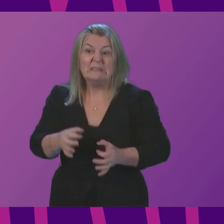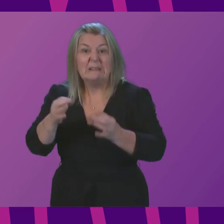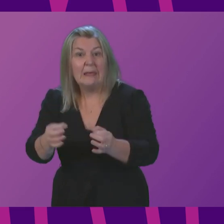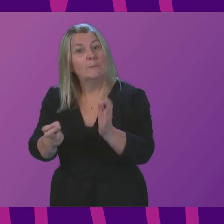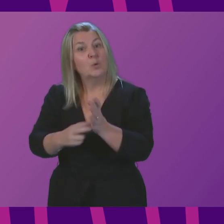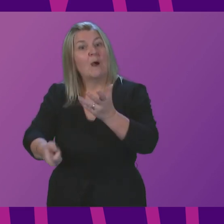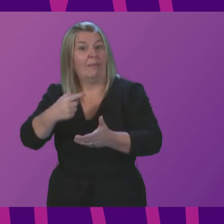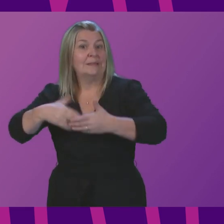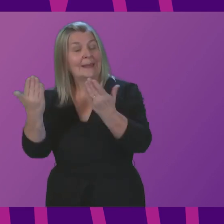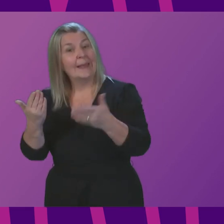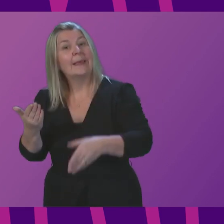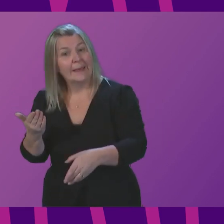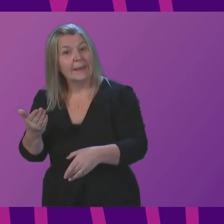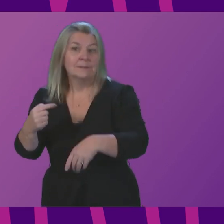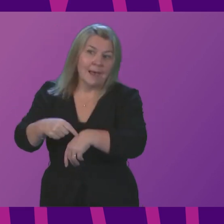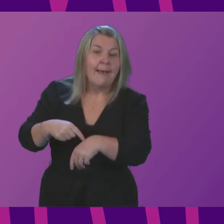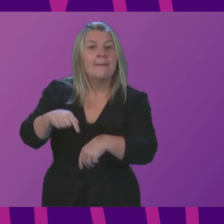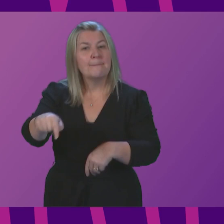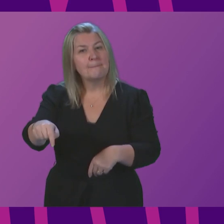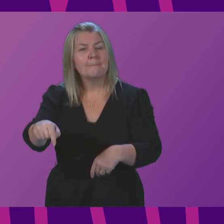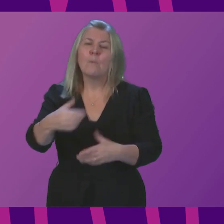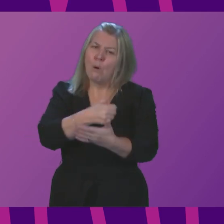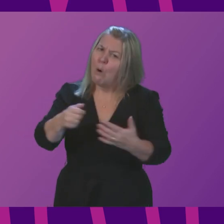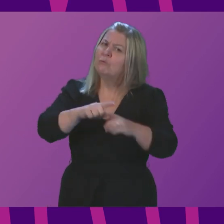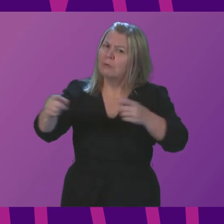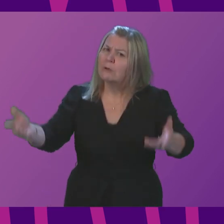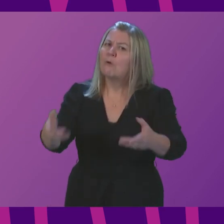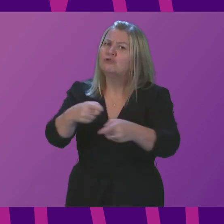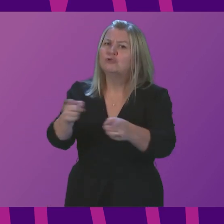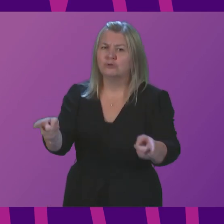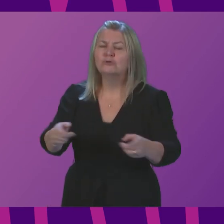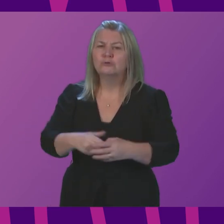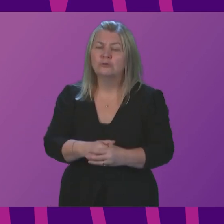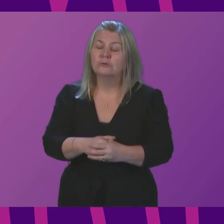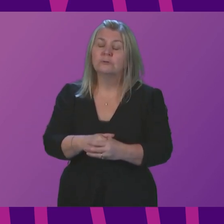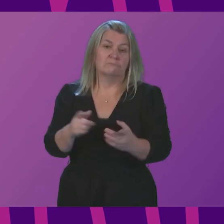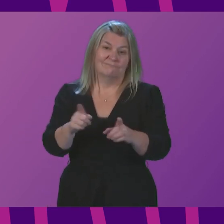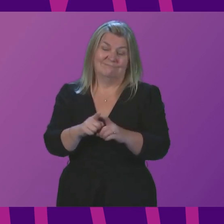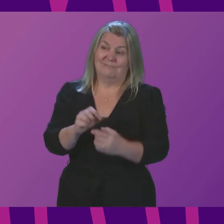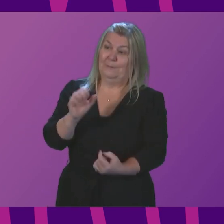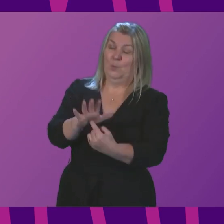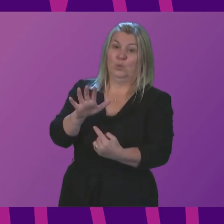We will always take steps to encourage that but, more fundamentally, we are taking steps,